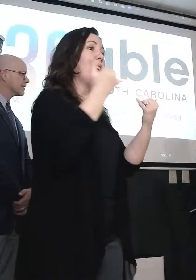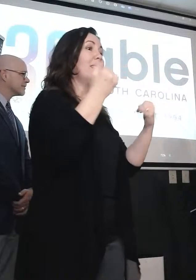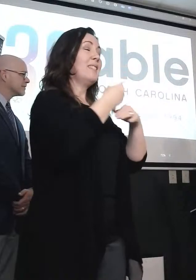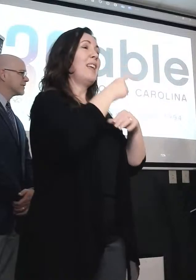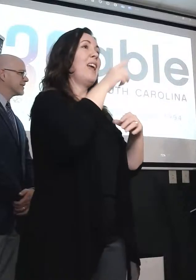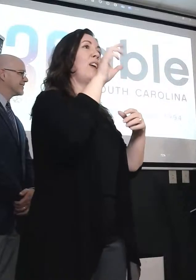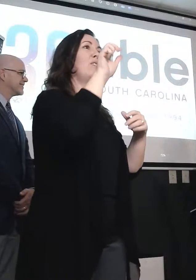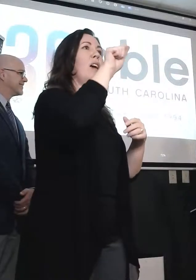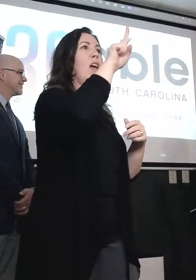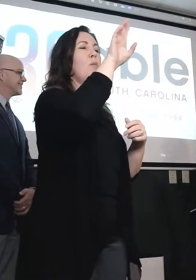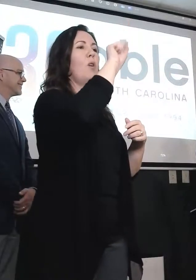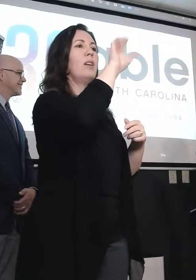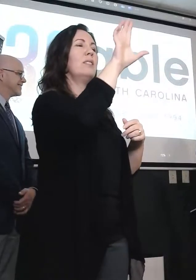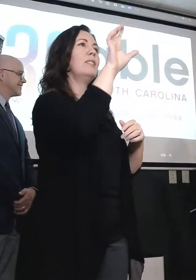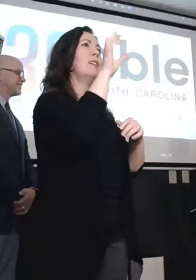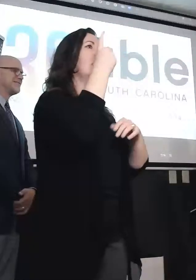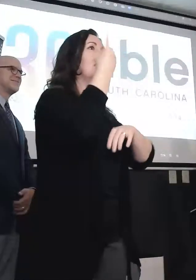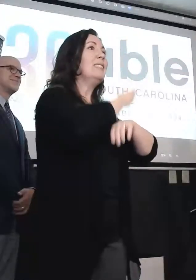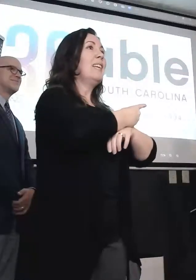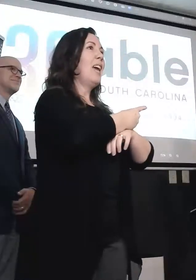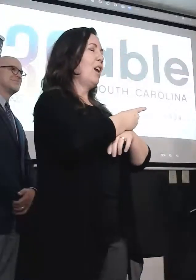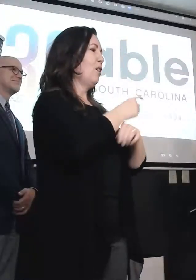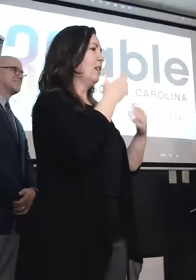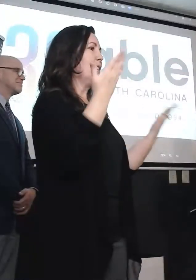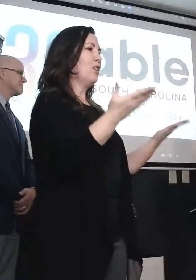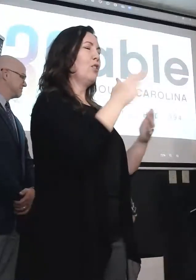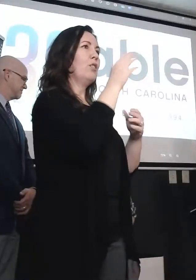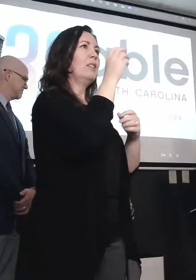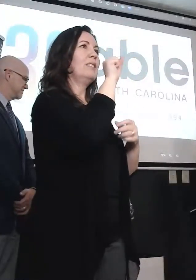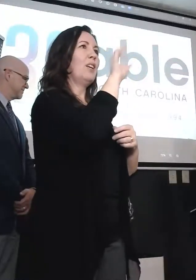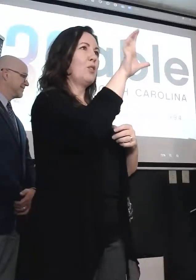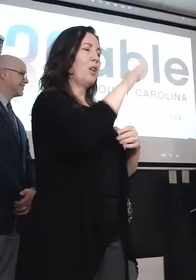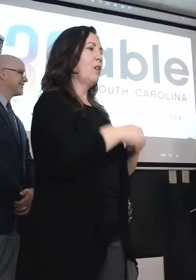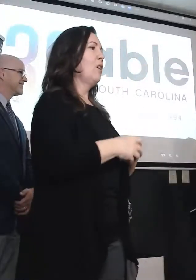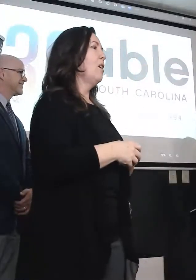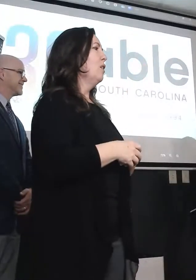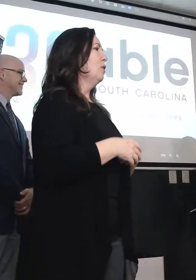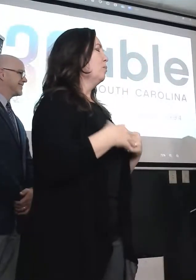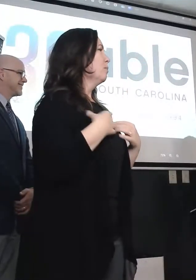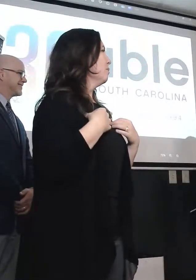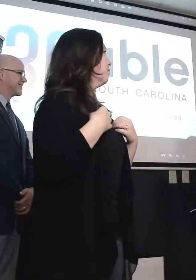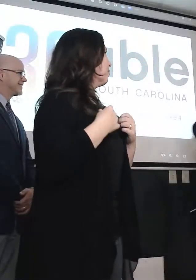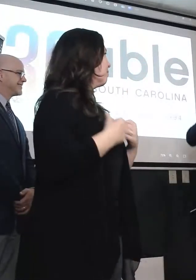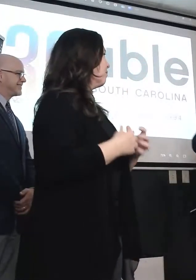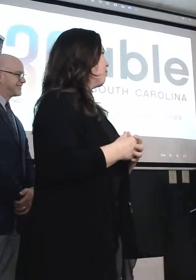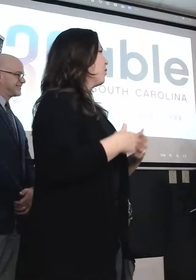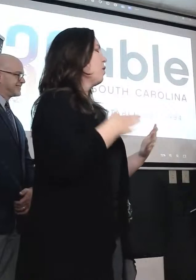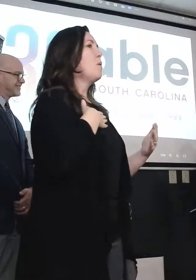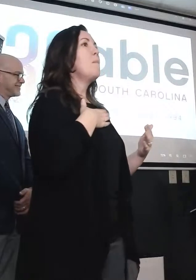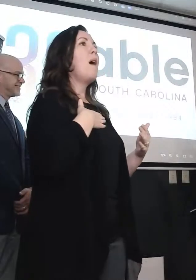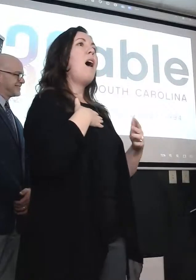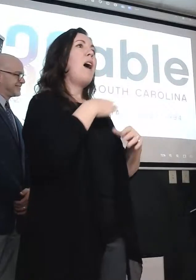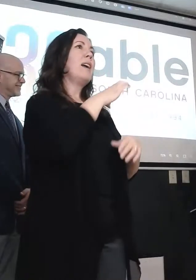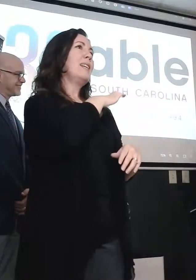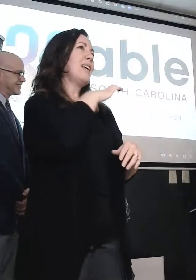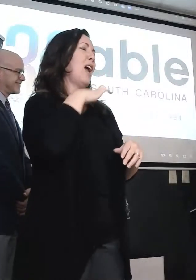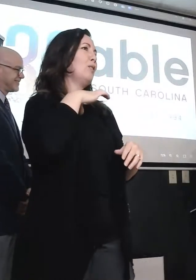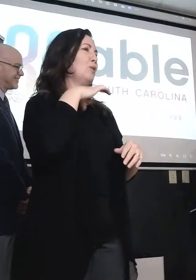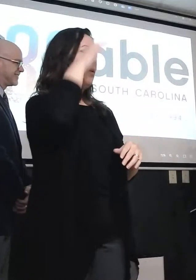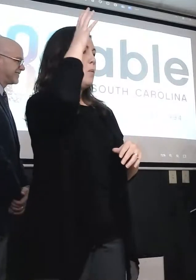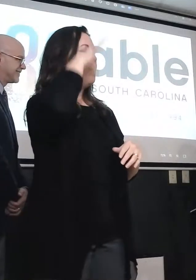South Carolina. So with that on behalf of my fellow council members I wanted to present to